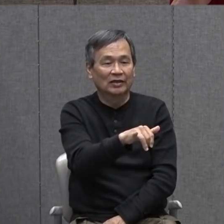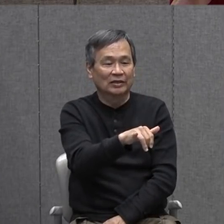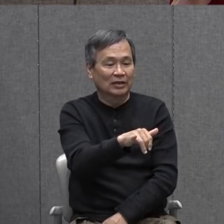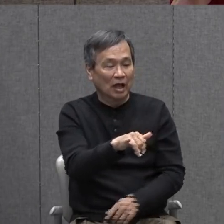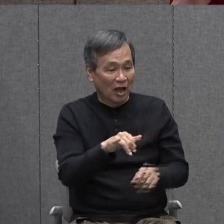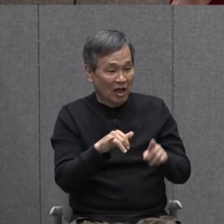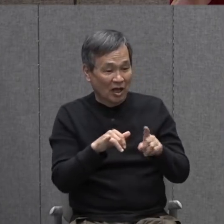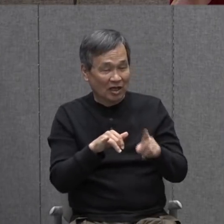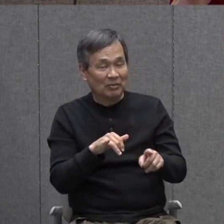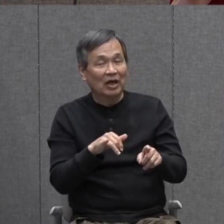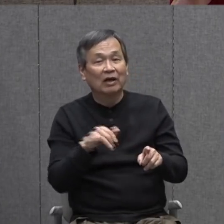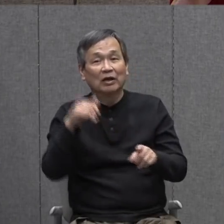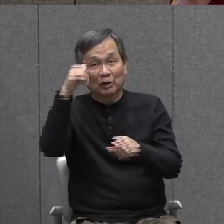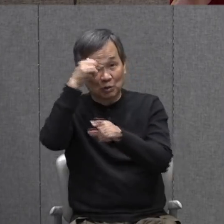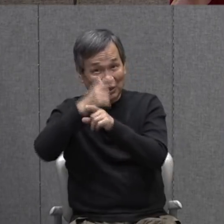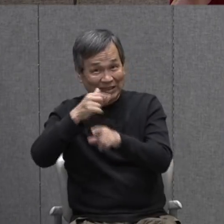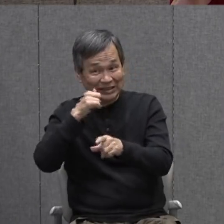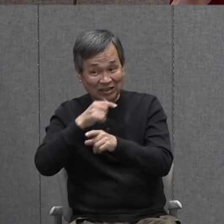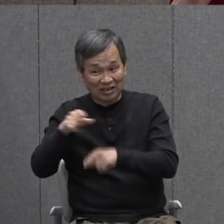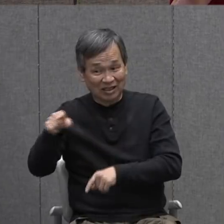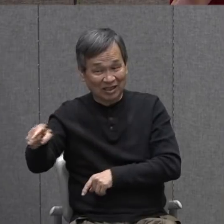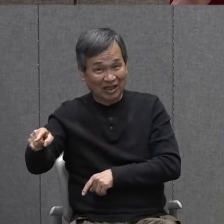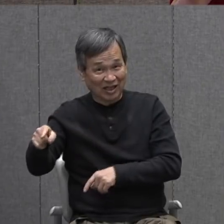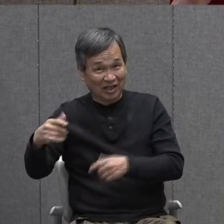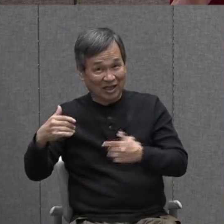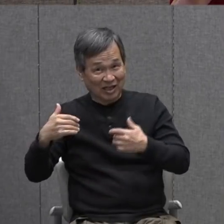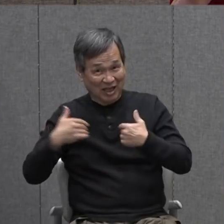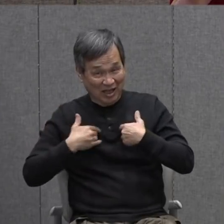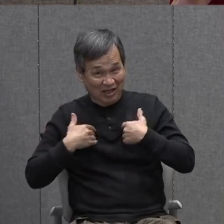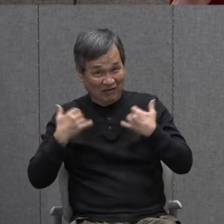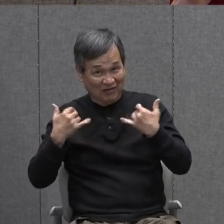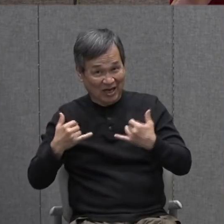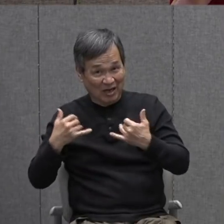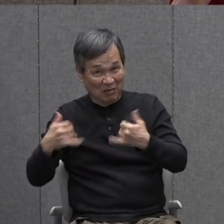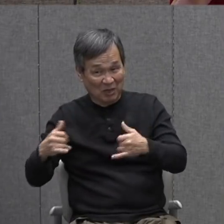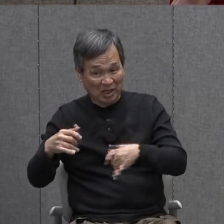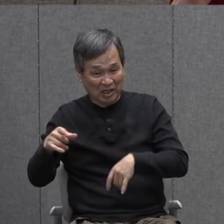Let your little brother keep using it. Your object needs to be available,